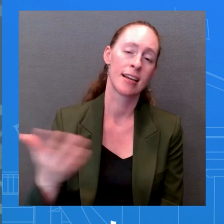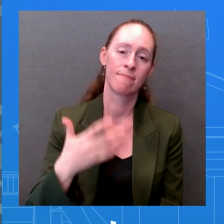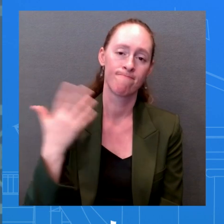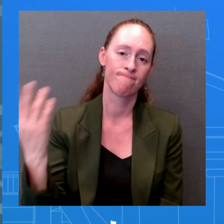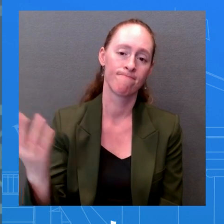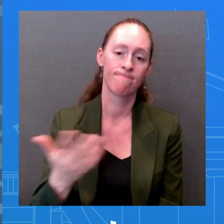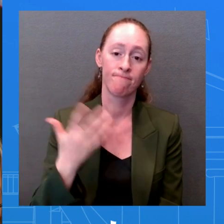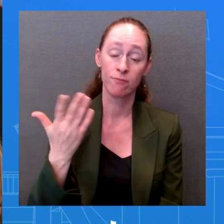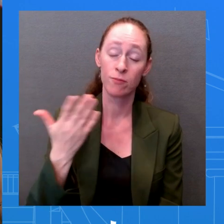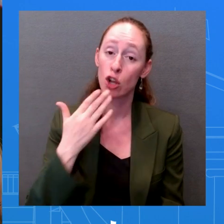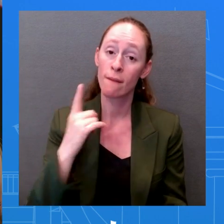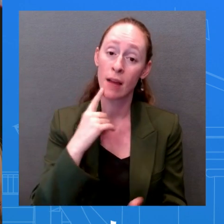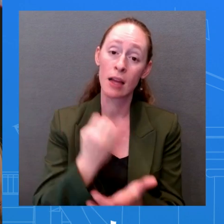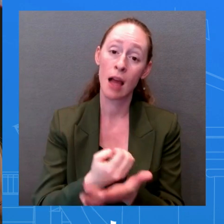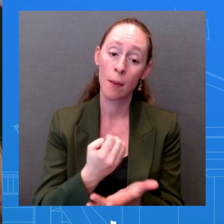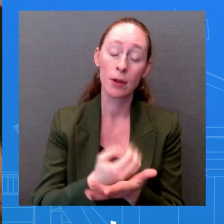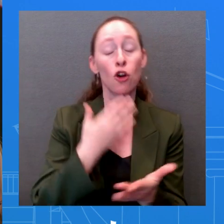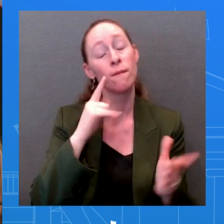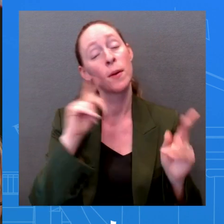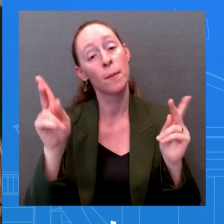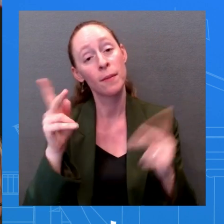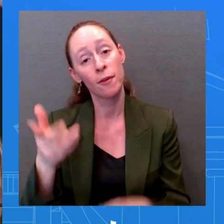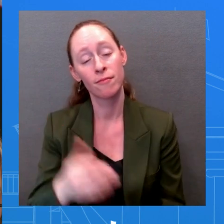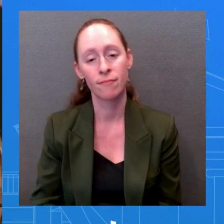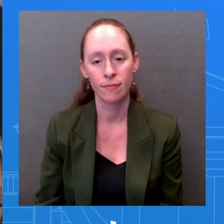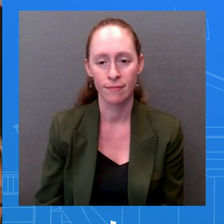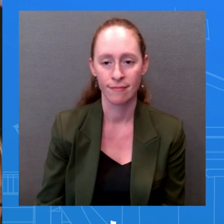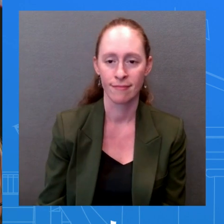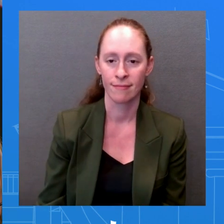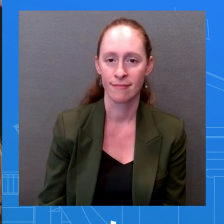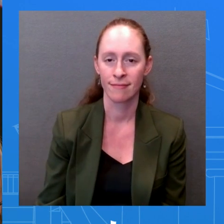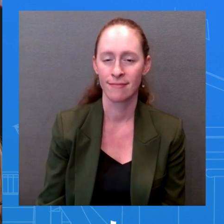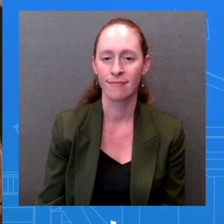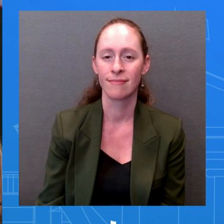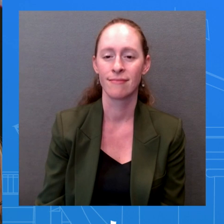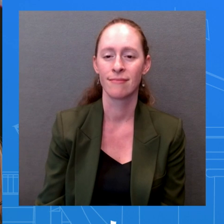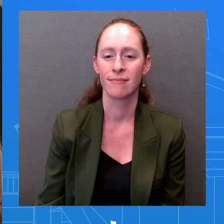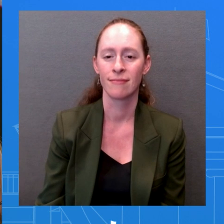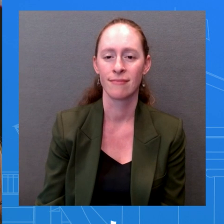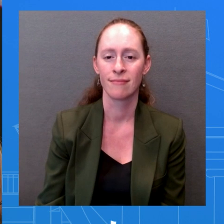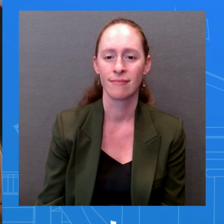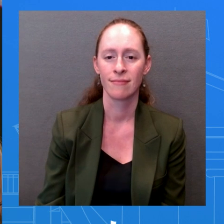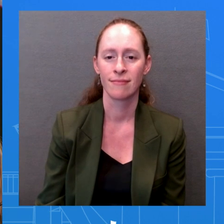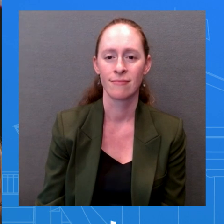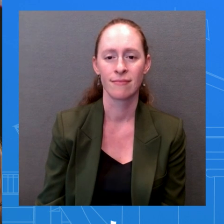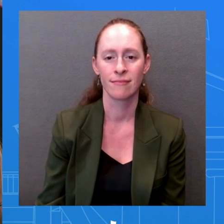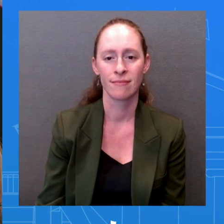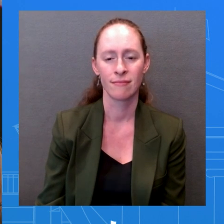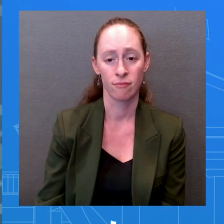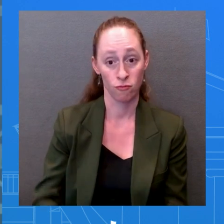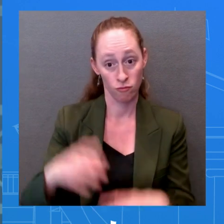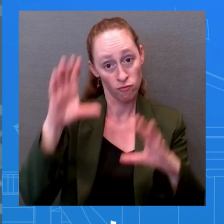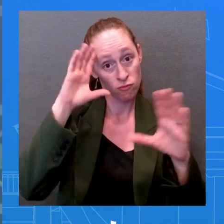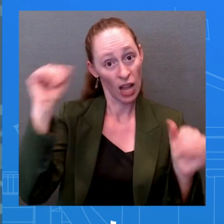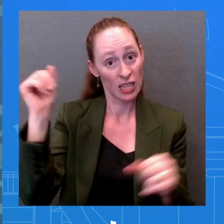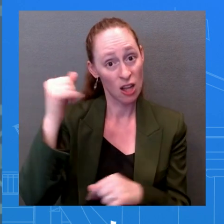The Press: What did the President say when he called into the talks last night? What did he say that maybe pushed it over the finish line? Ms. Jean-Pierre: So, the President message,